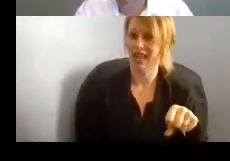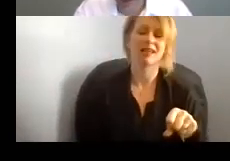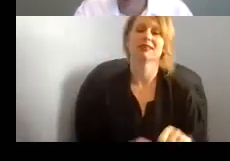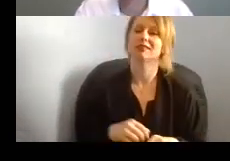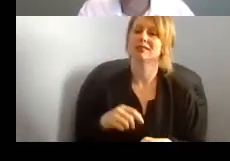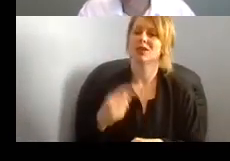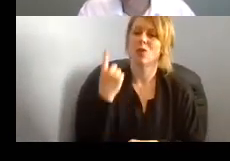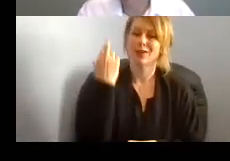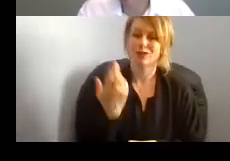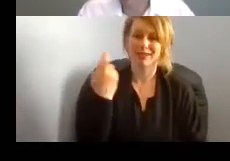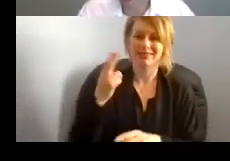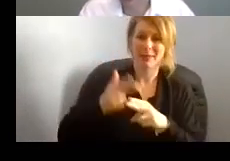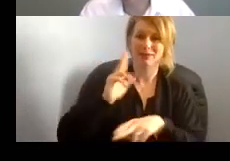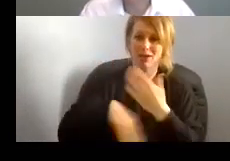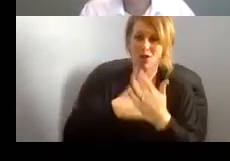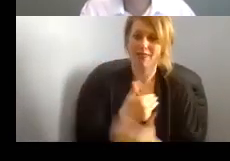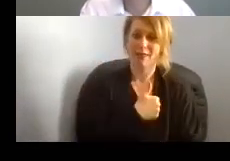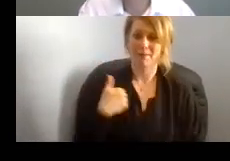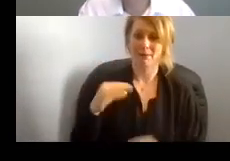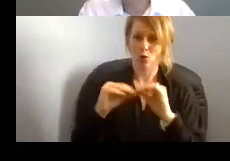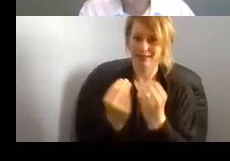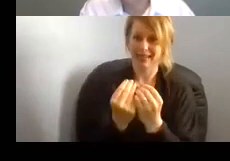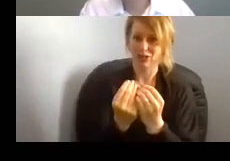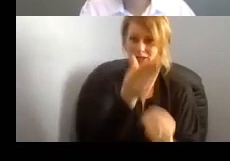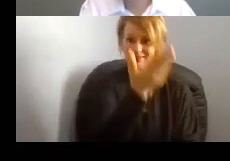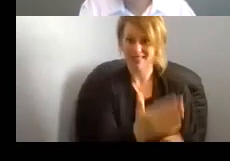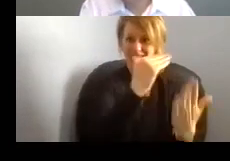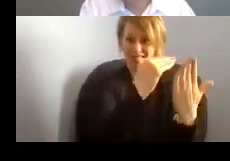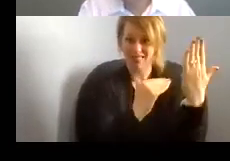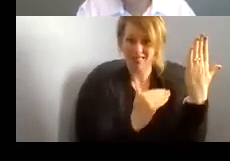a lot of the member organizations within the Coalition to Support Grieving